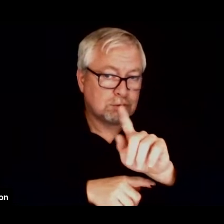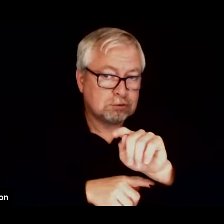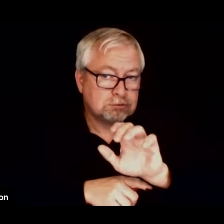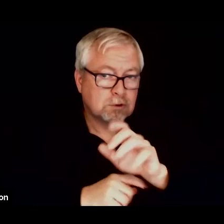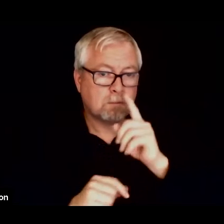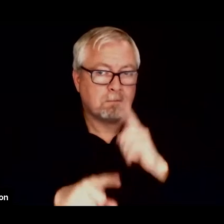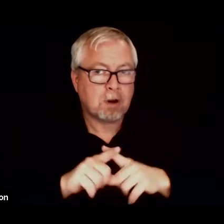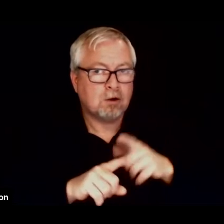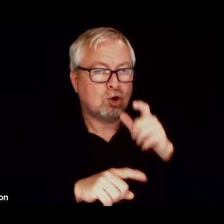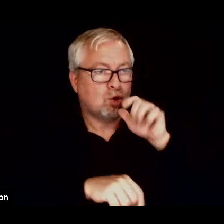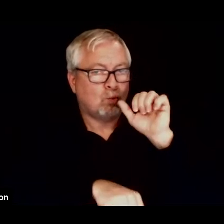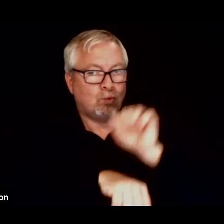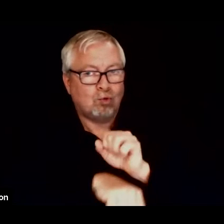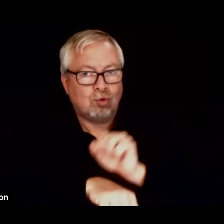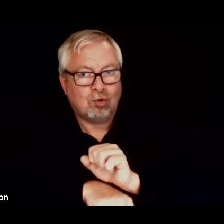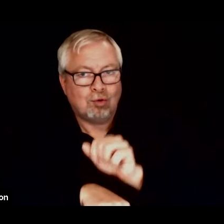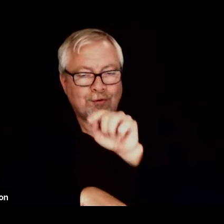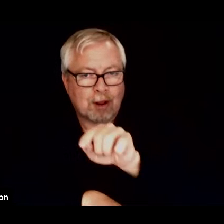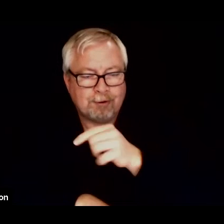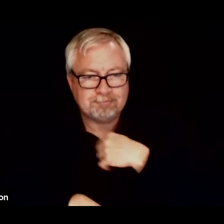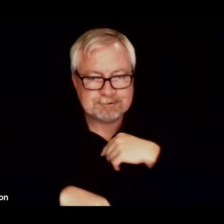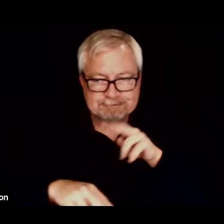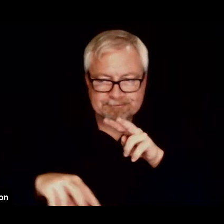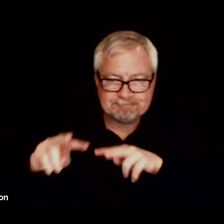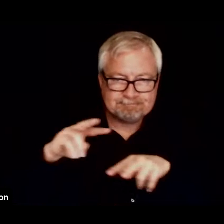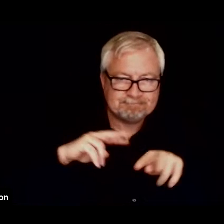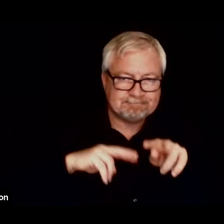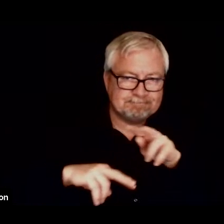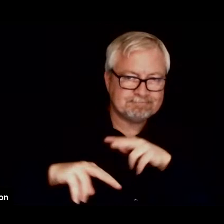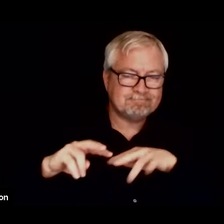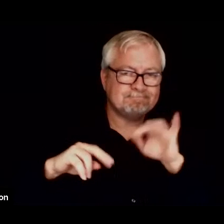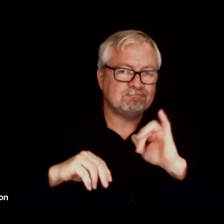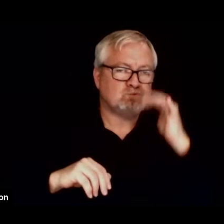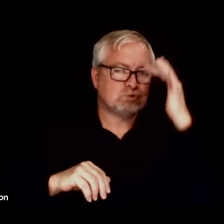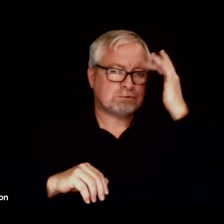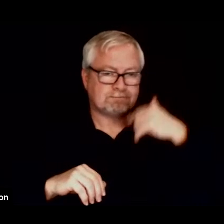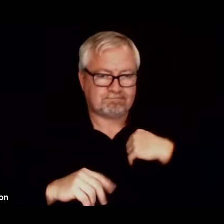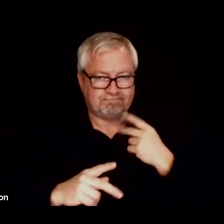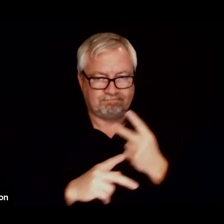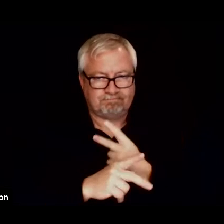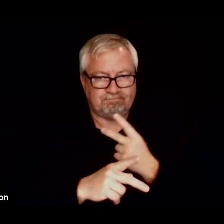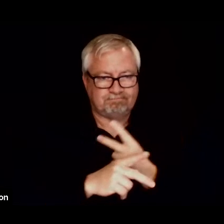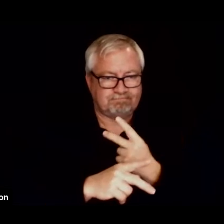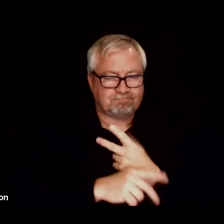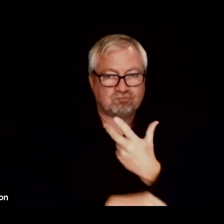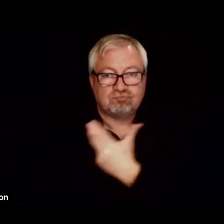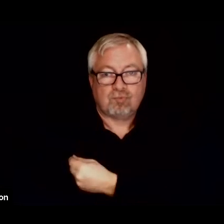that's partly why the proportion of vaccine based on that social vulnerability index was